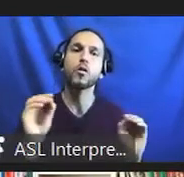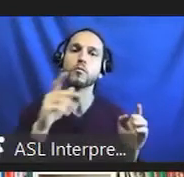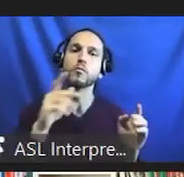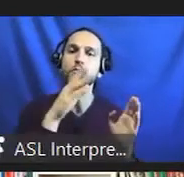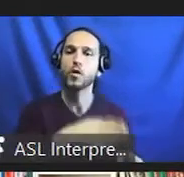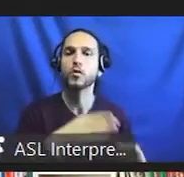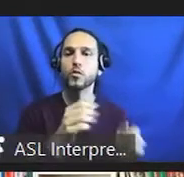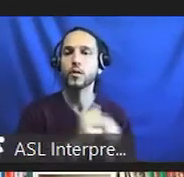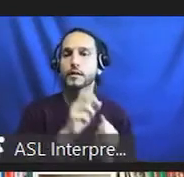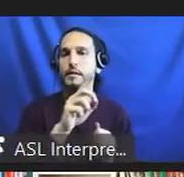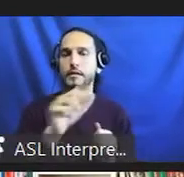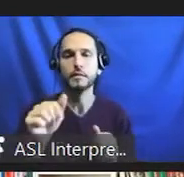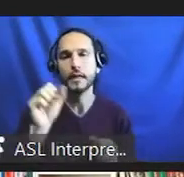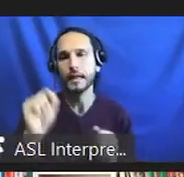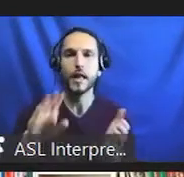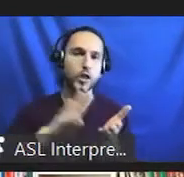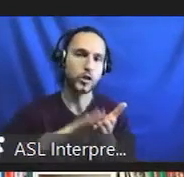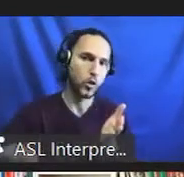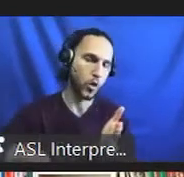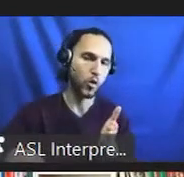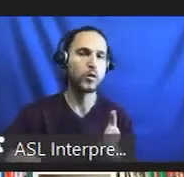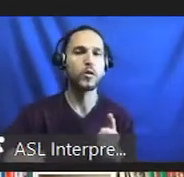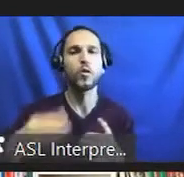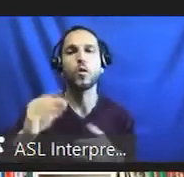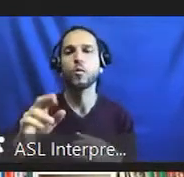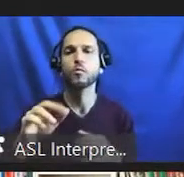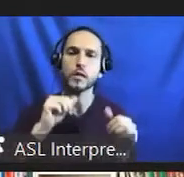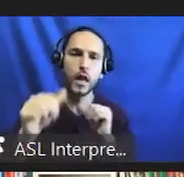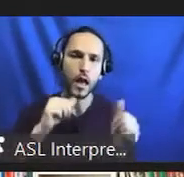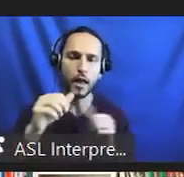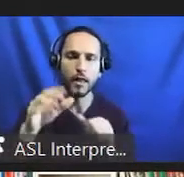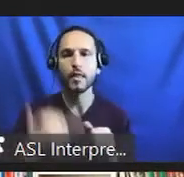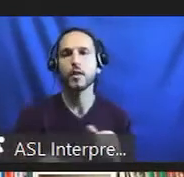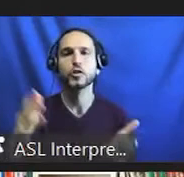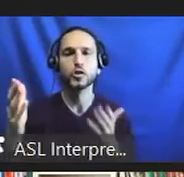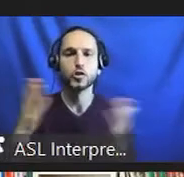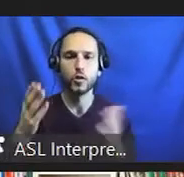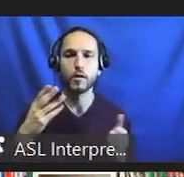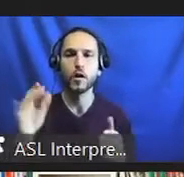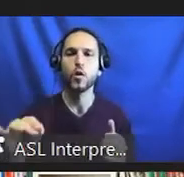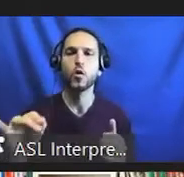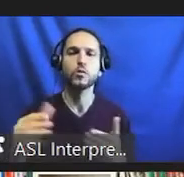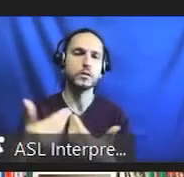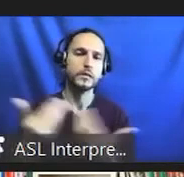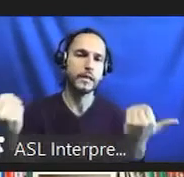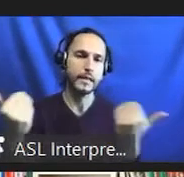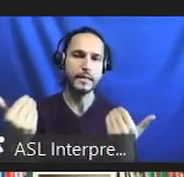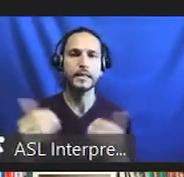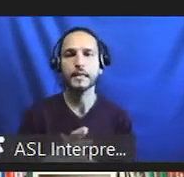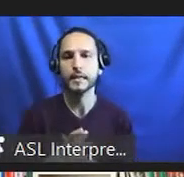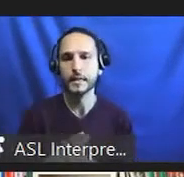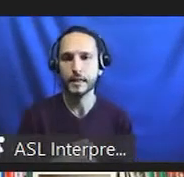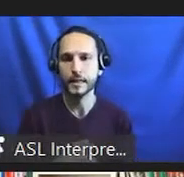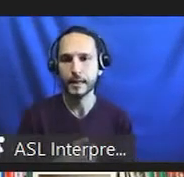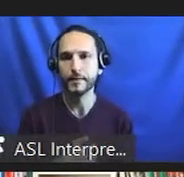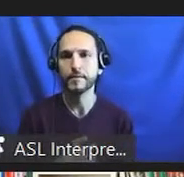be excluded or denied services, or segregated, or treated differently because you don't have